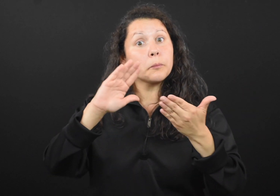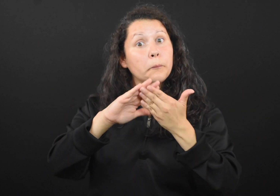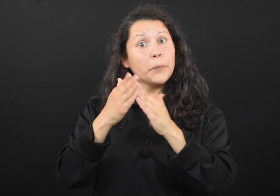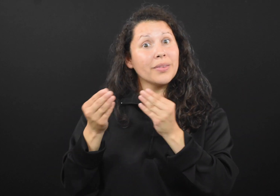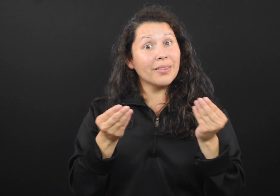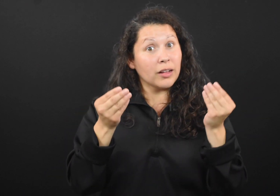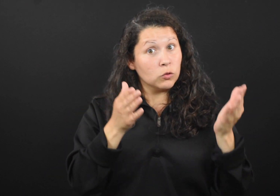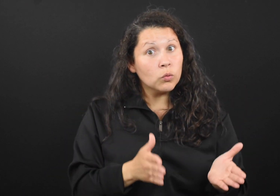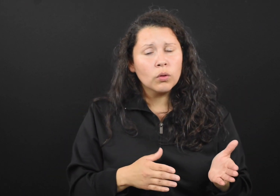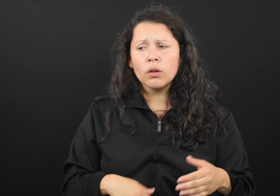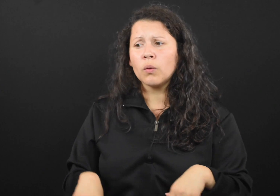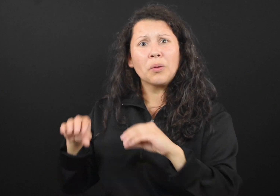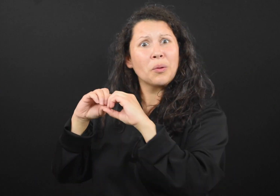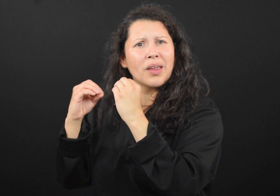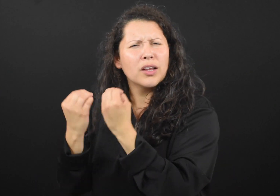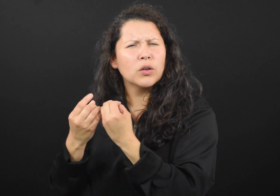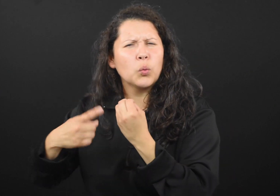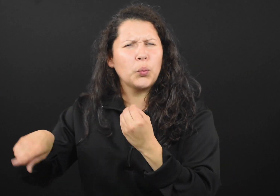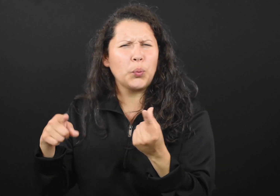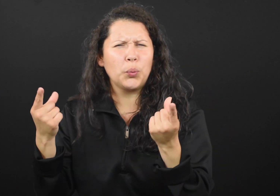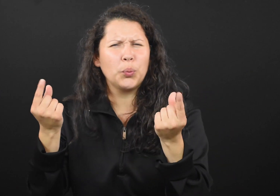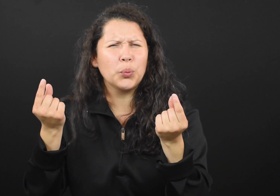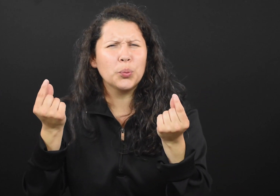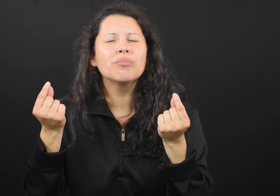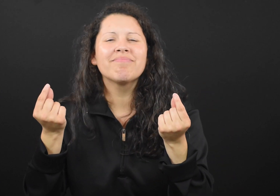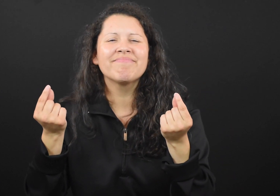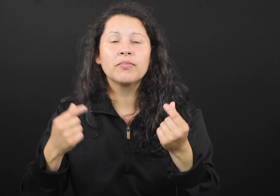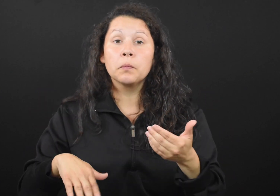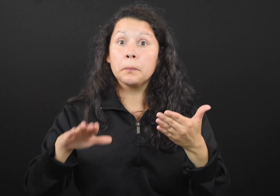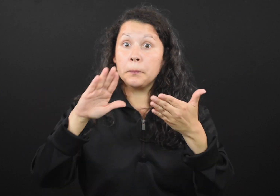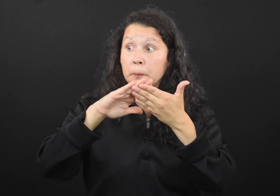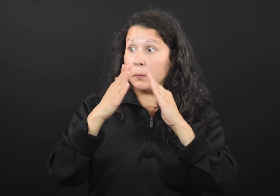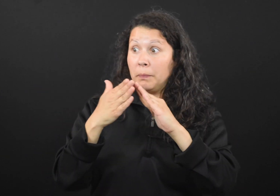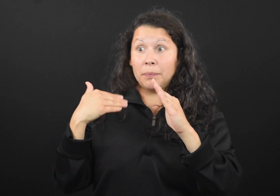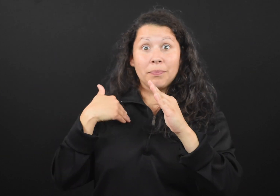When Community Liaisons and the community-based organizations they work with